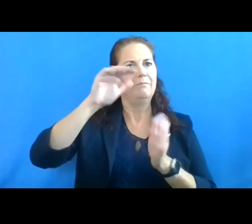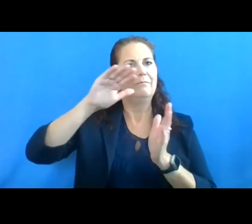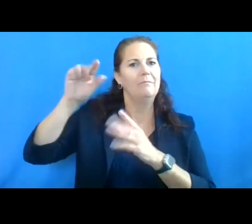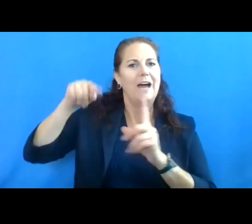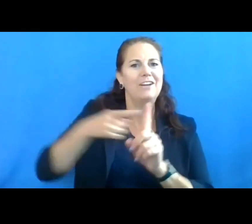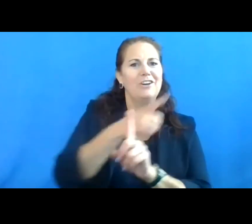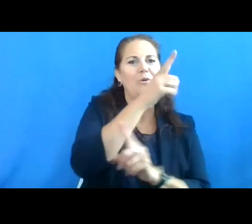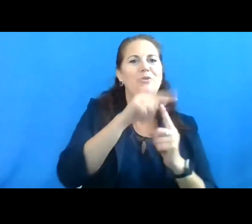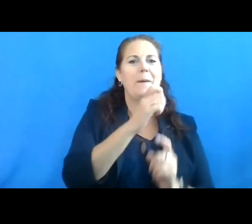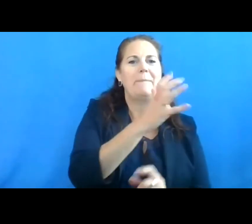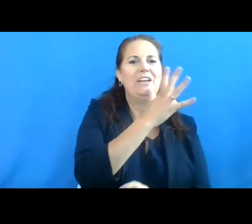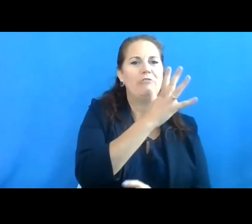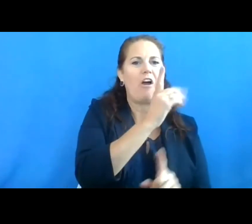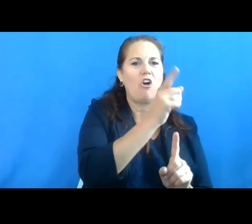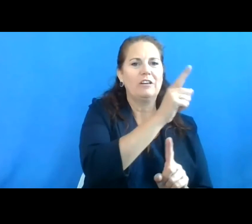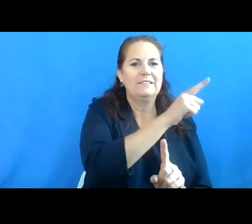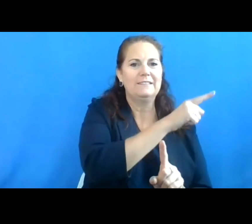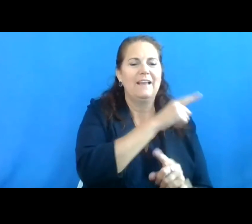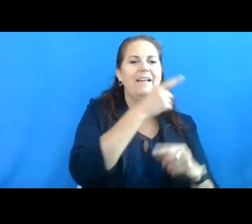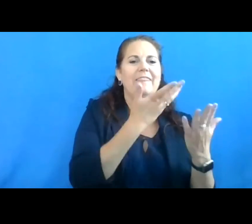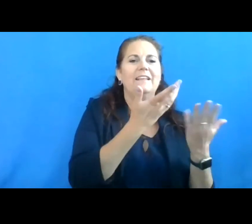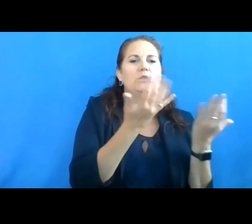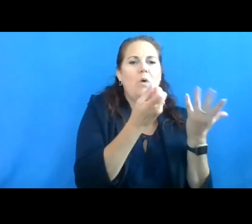and I would say this is what happened.